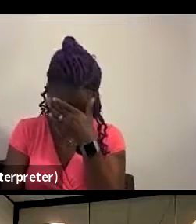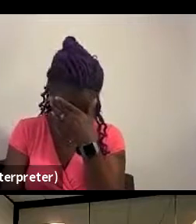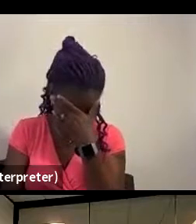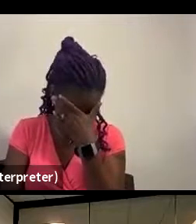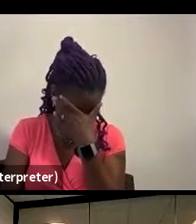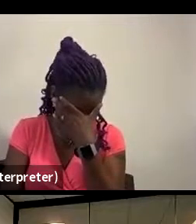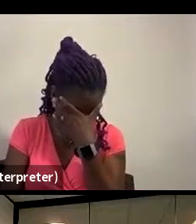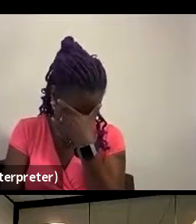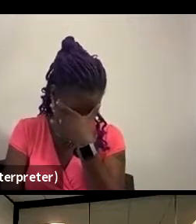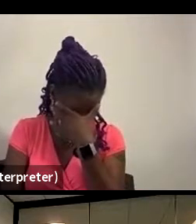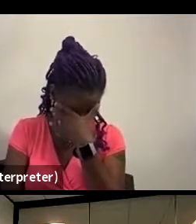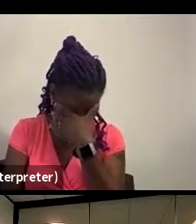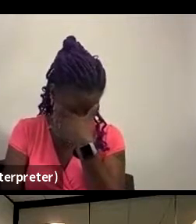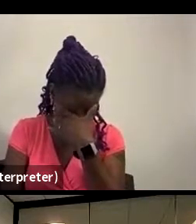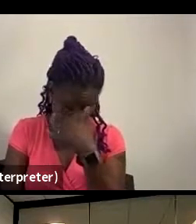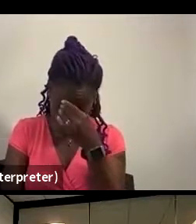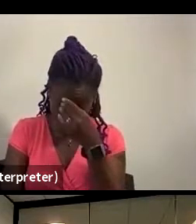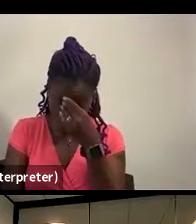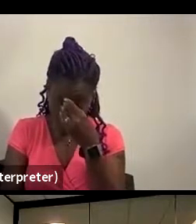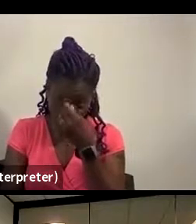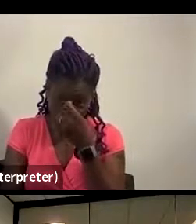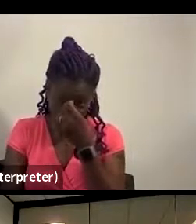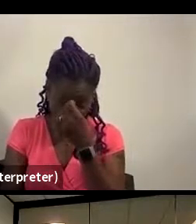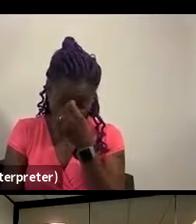Just briefly, I think one of the things that